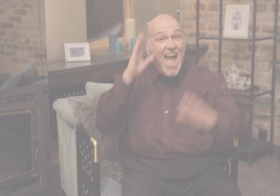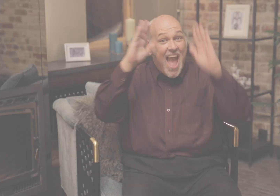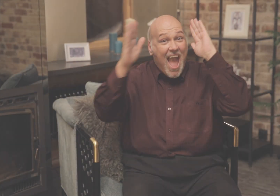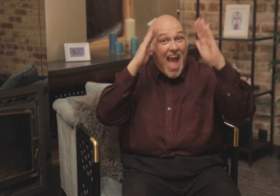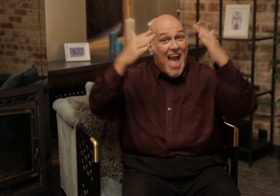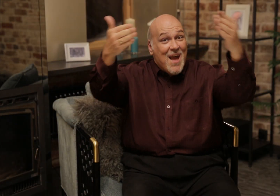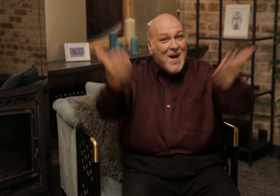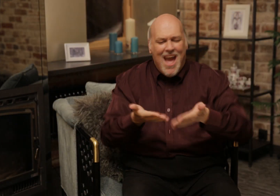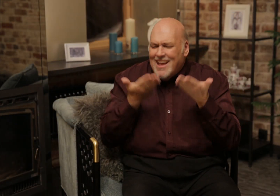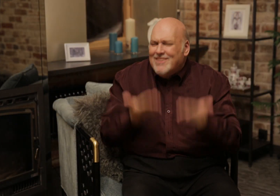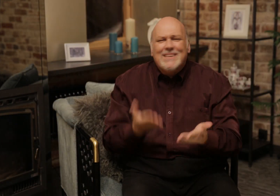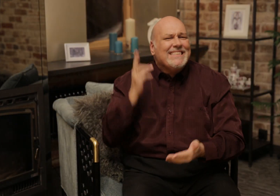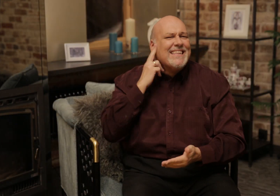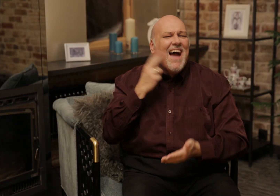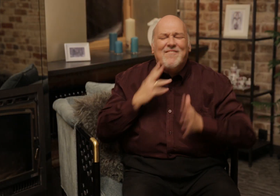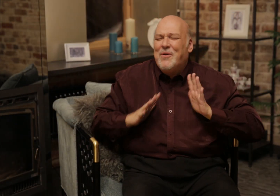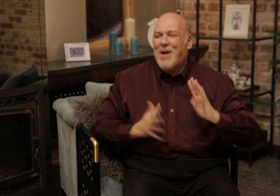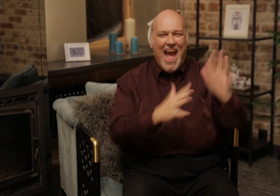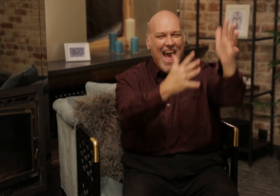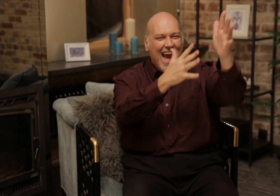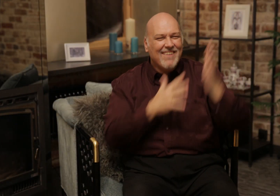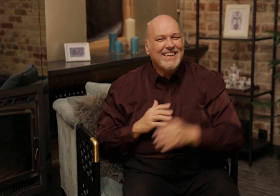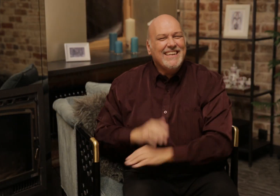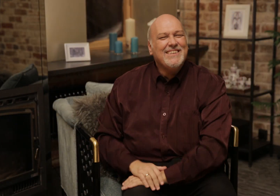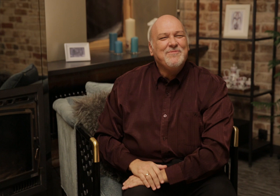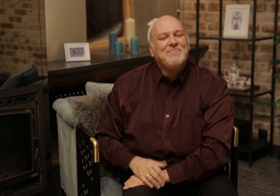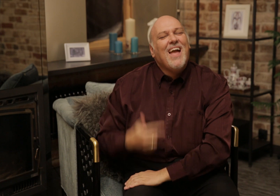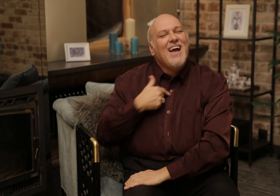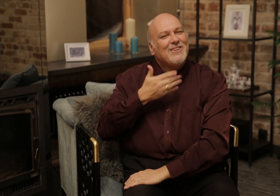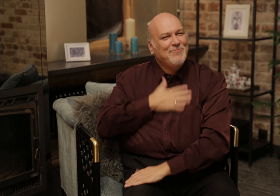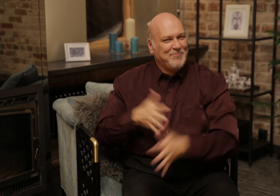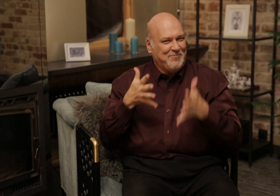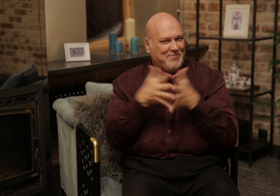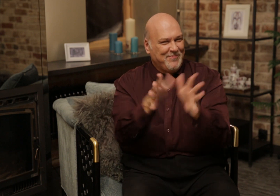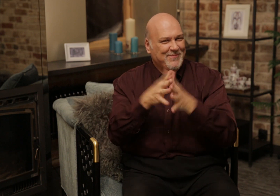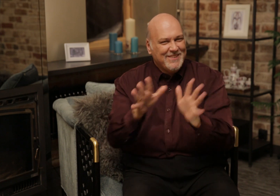Hello, and welcome to DeafWaves! I want to share something with you,